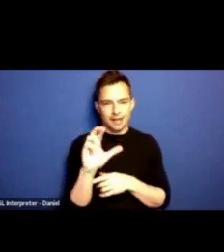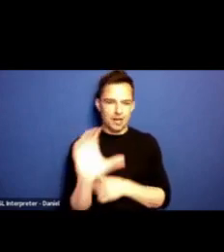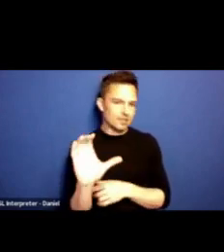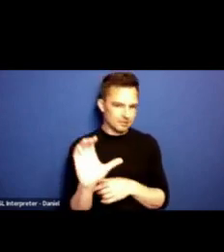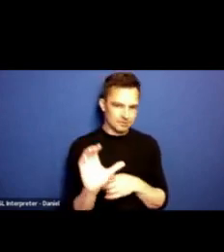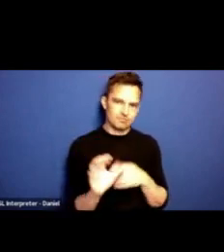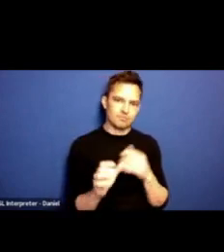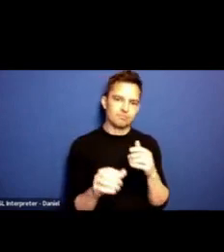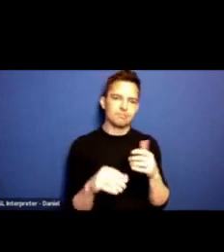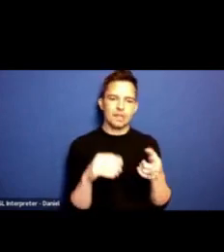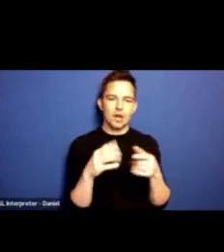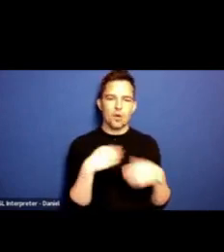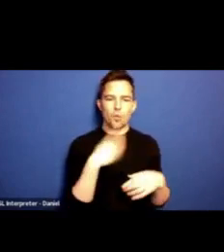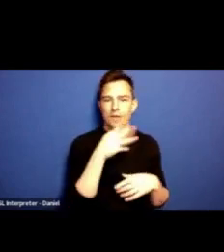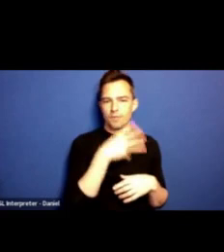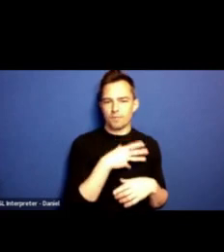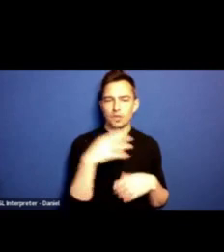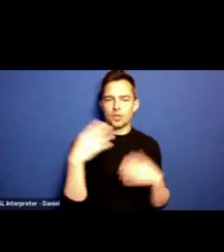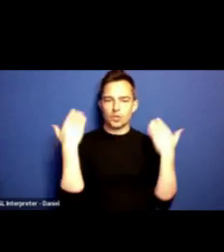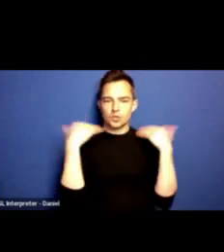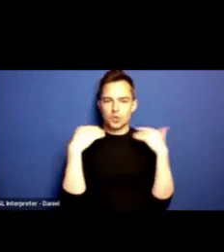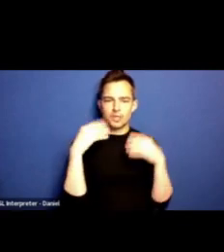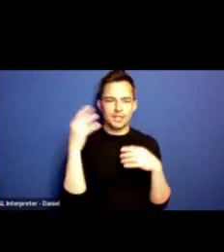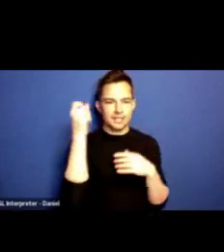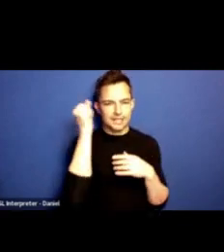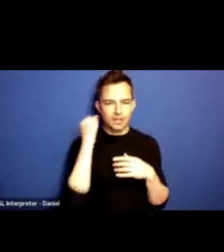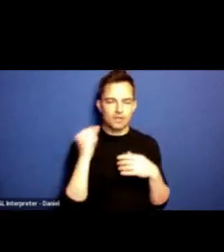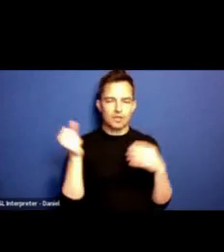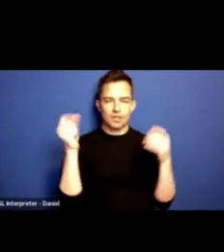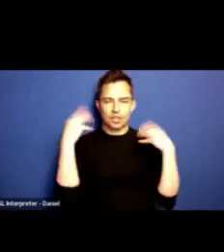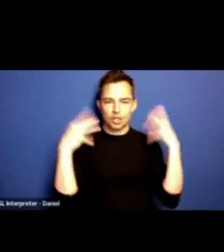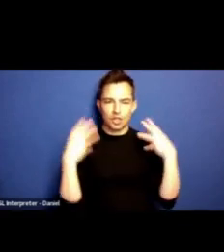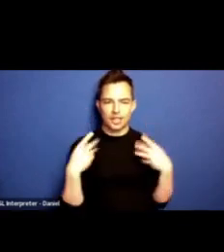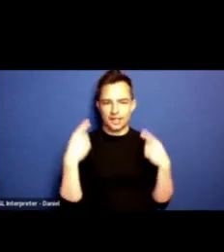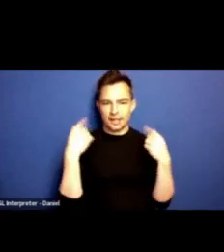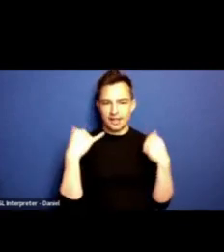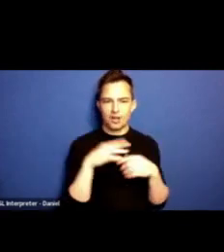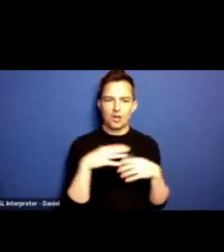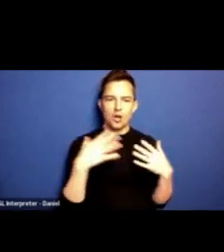female with short silver curly hair, I'm wearing a black shirt and a tan jacket and I have what